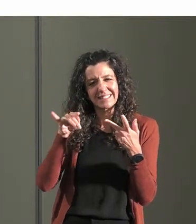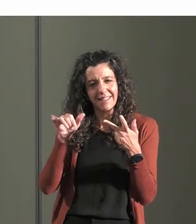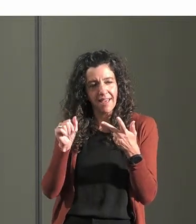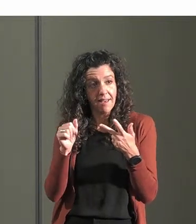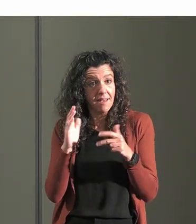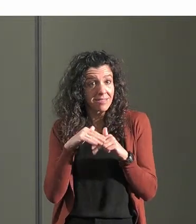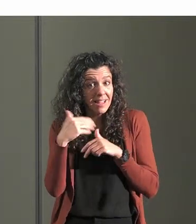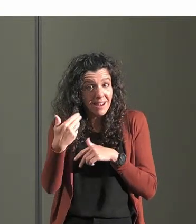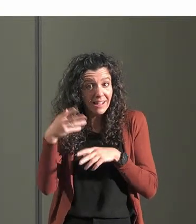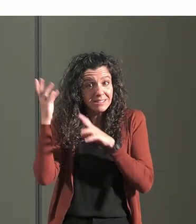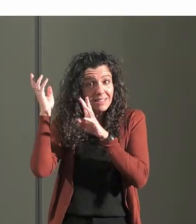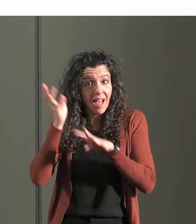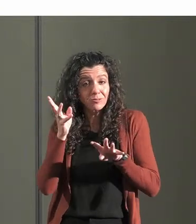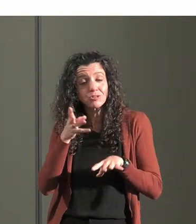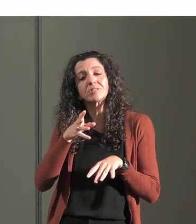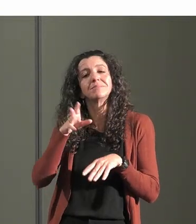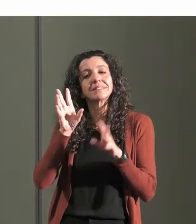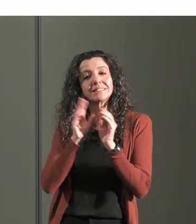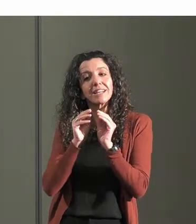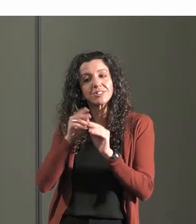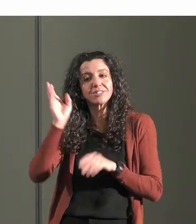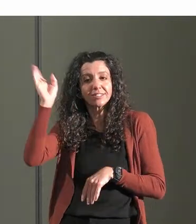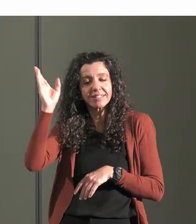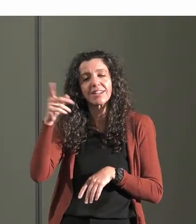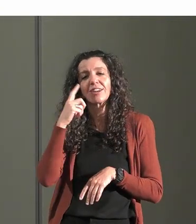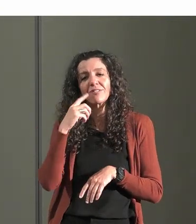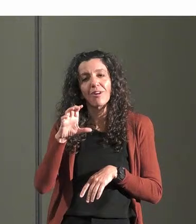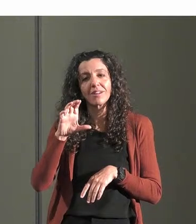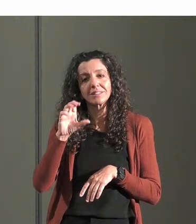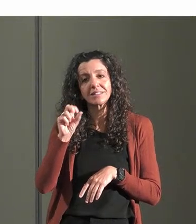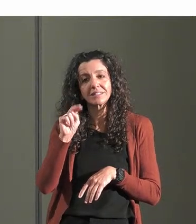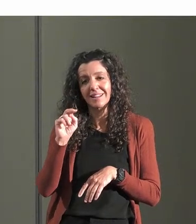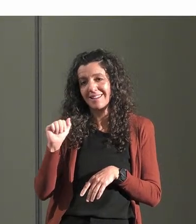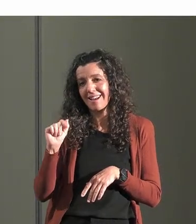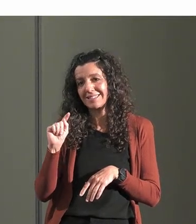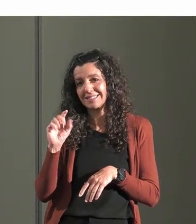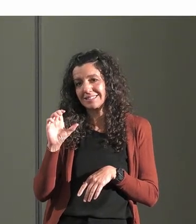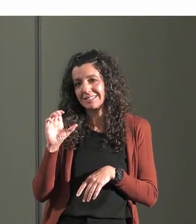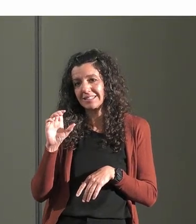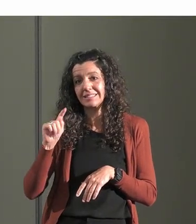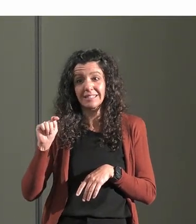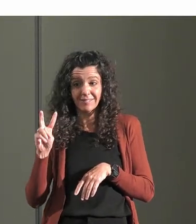≫ we want to thank you the Google team of Perrin, Jonathan , and Cynthia. . The next live streaming session for